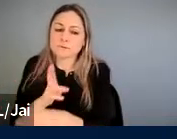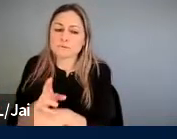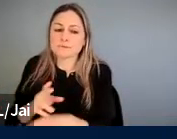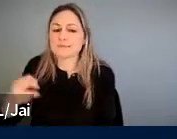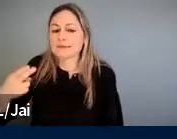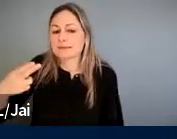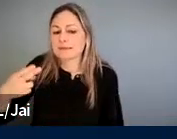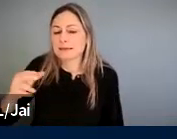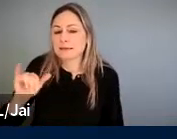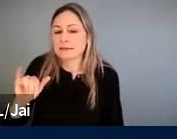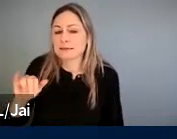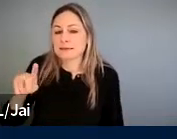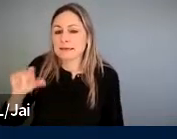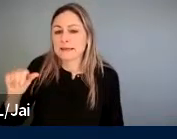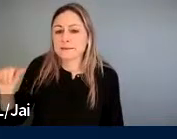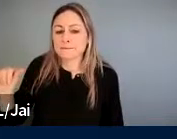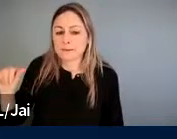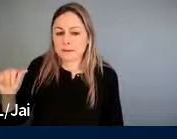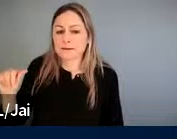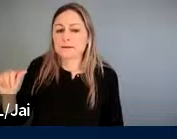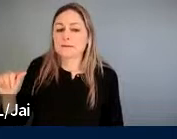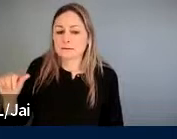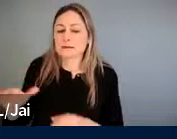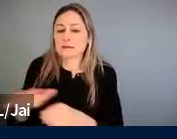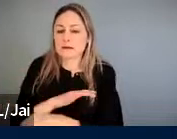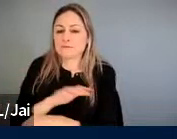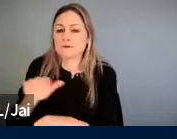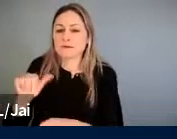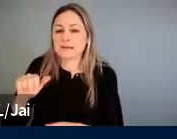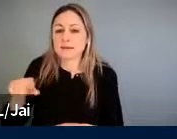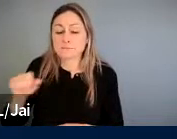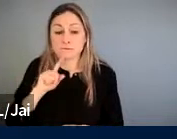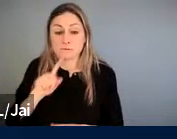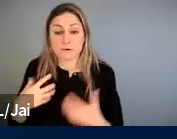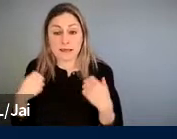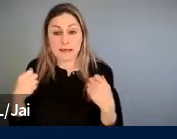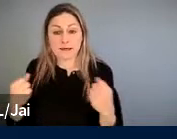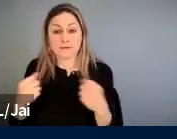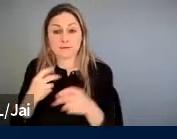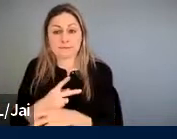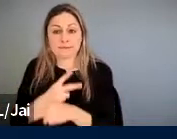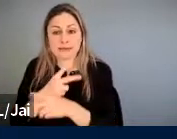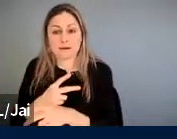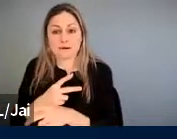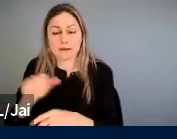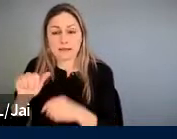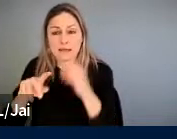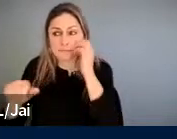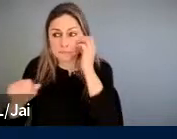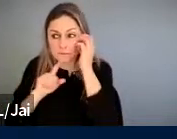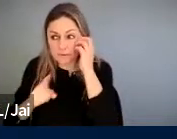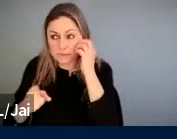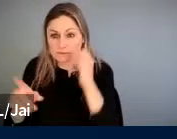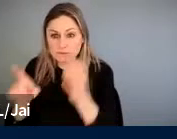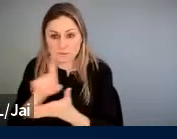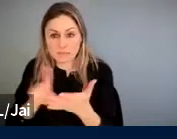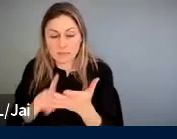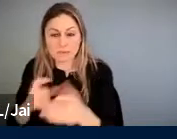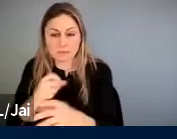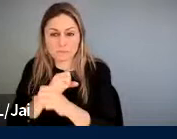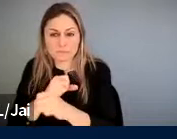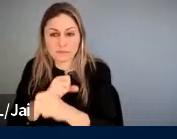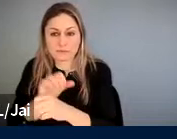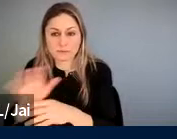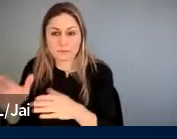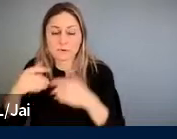apps. So there are healthcare apps that are designed to protect your privacy, so patients can